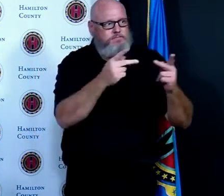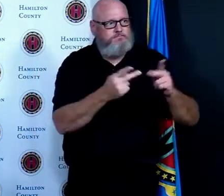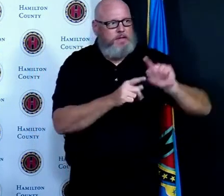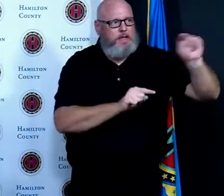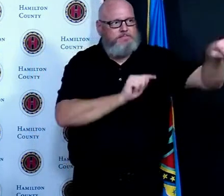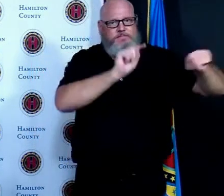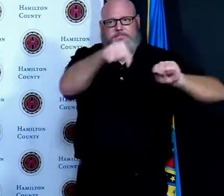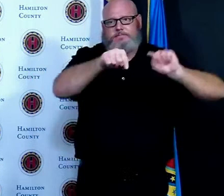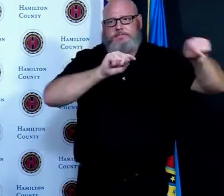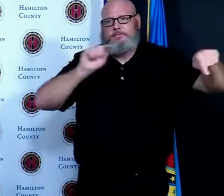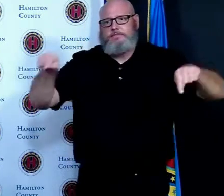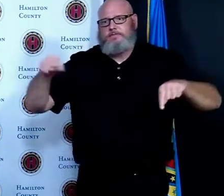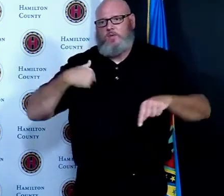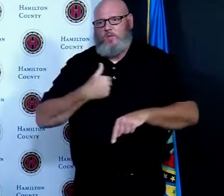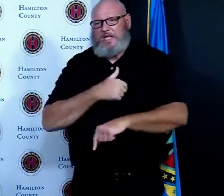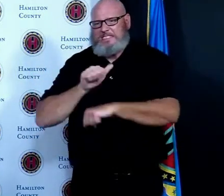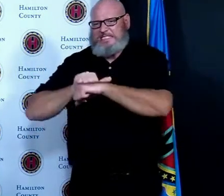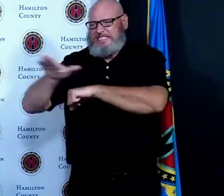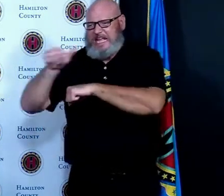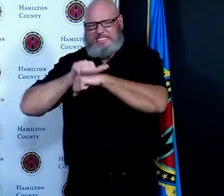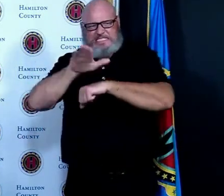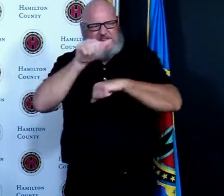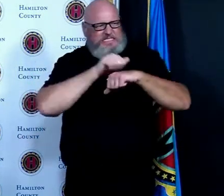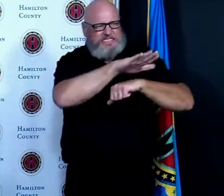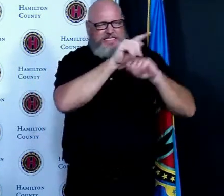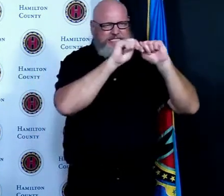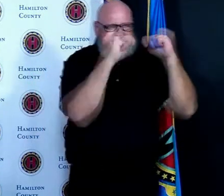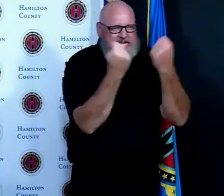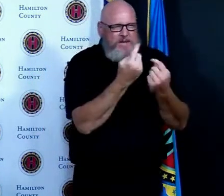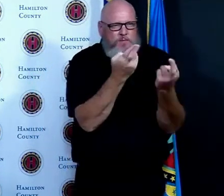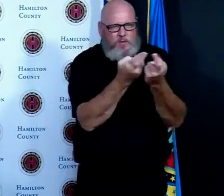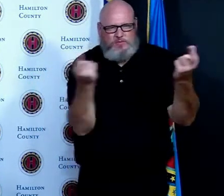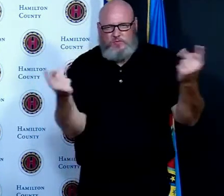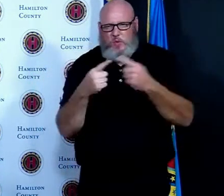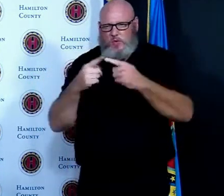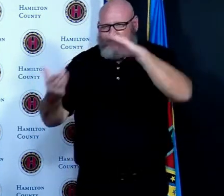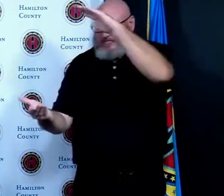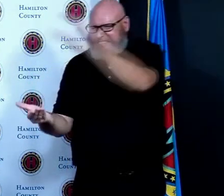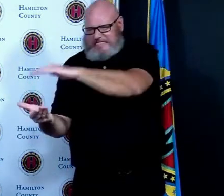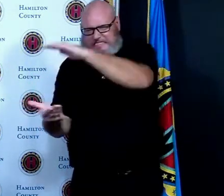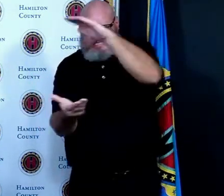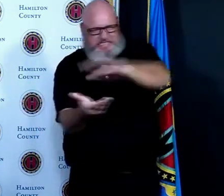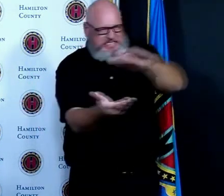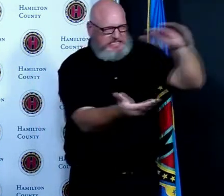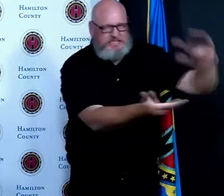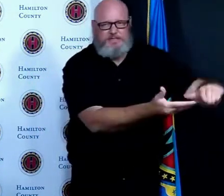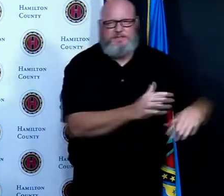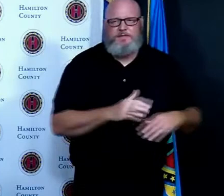been able to bring them under control we know how to really suppress the spread of this virus